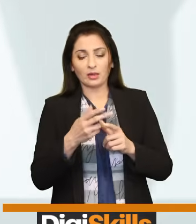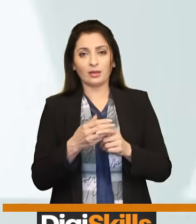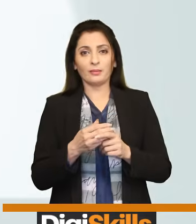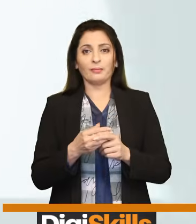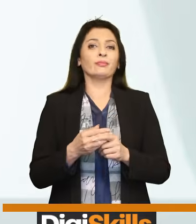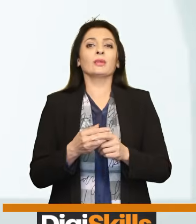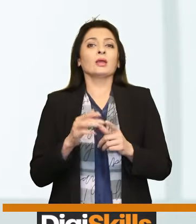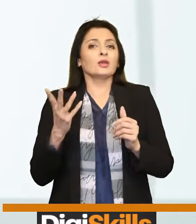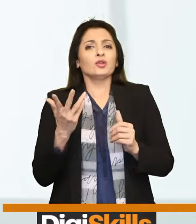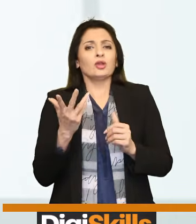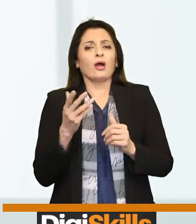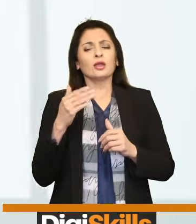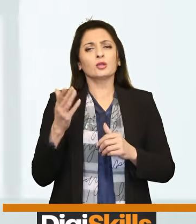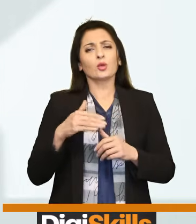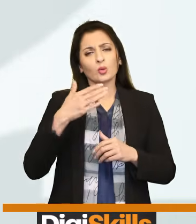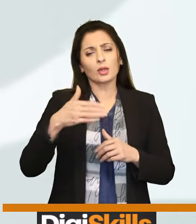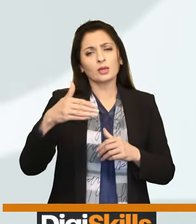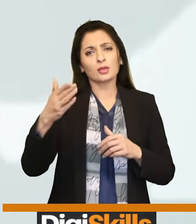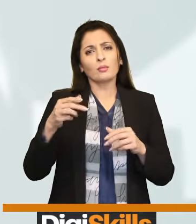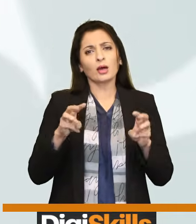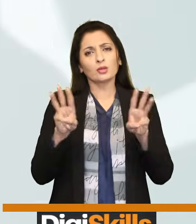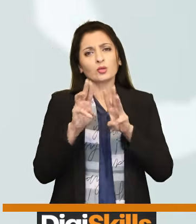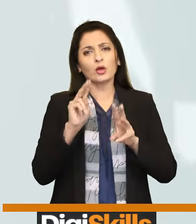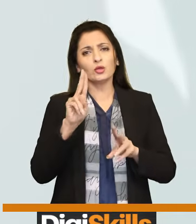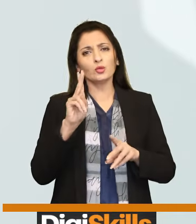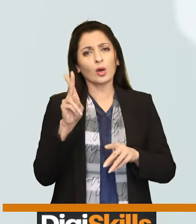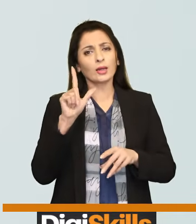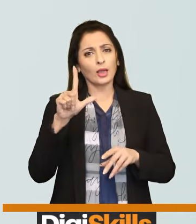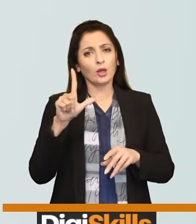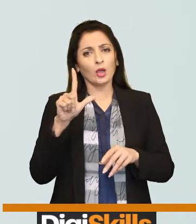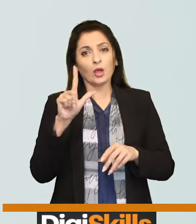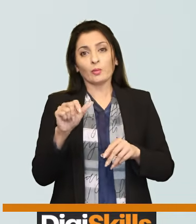It is possible that this design may be changed when you access the URL